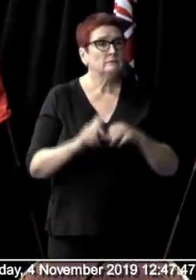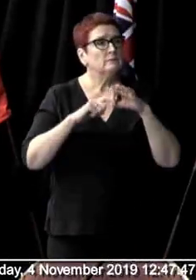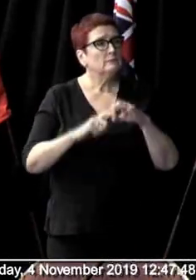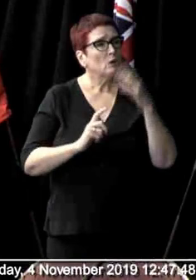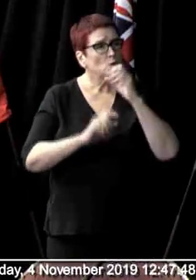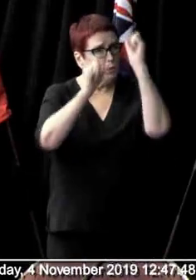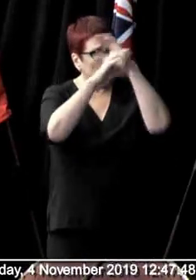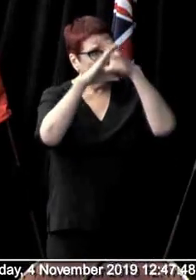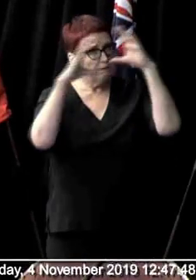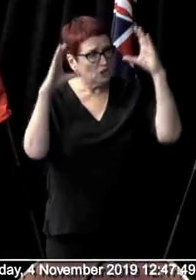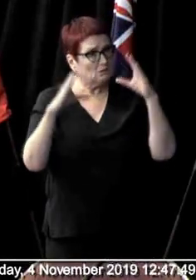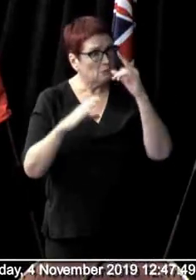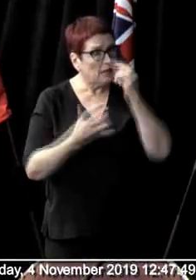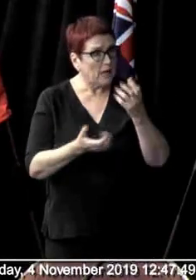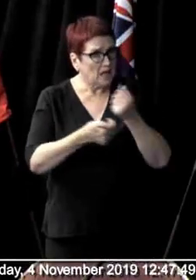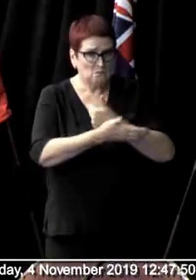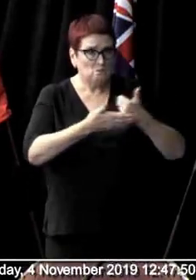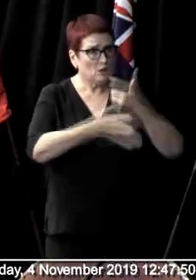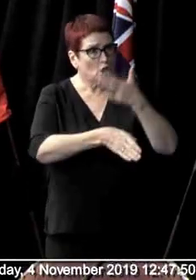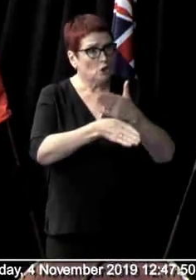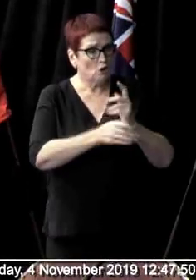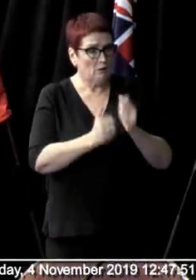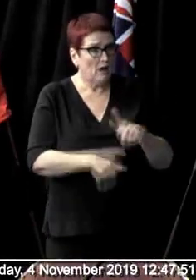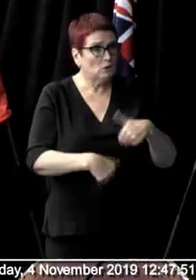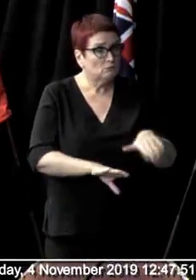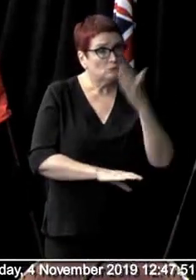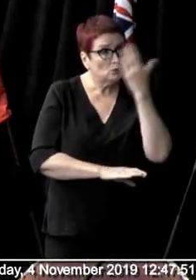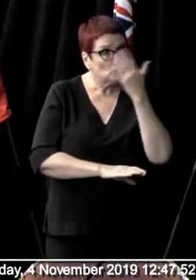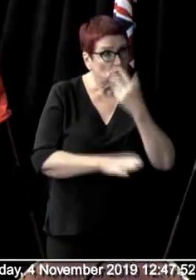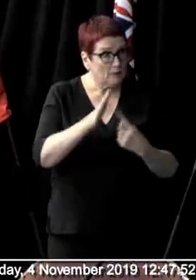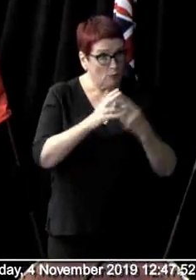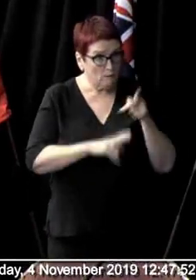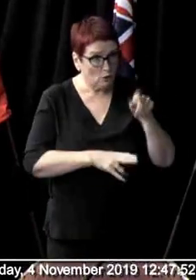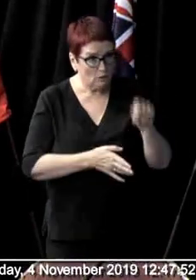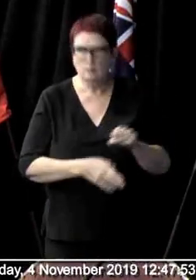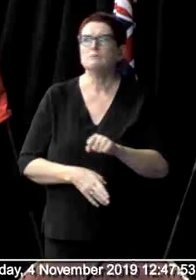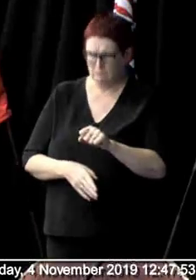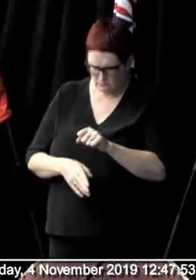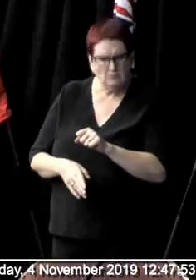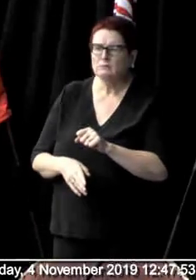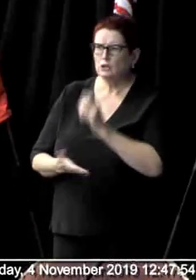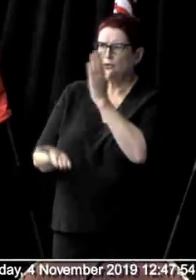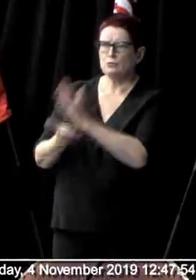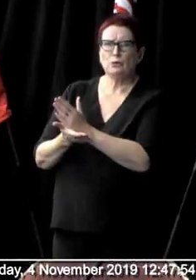that they do see her getting a regular job when she finishes school is something that’s very important to you? Absolutely, because without an educ ation,